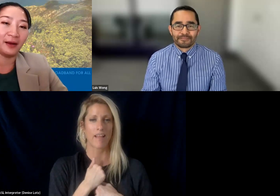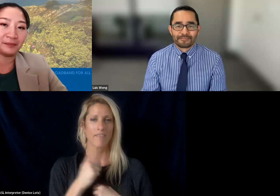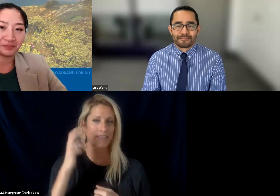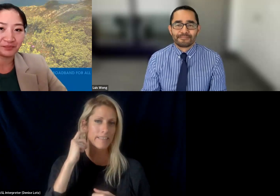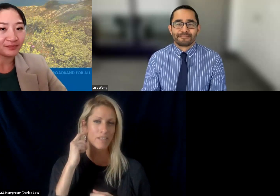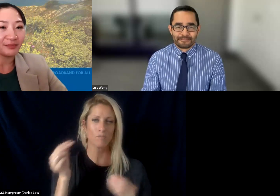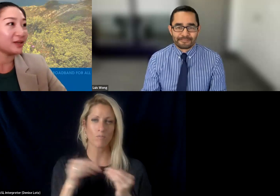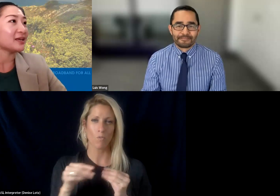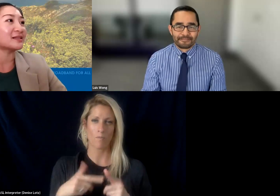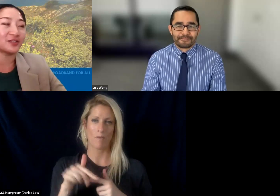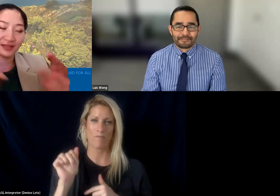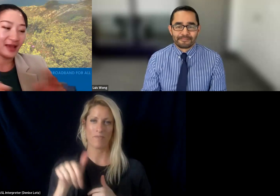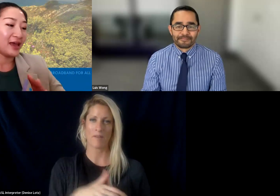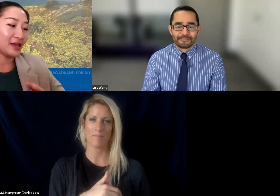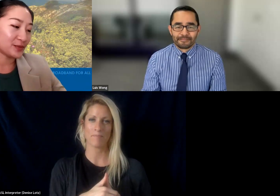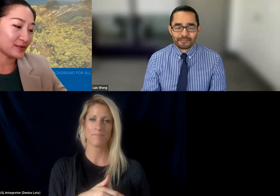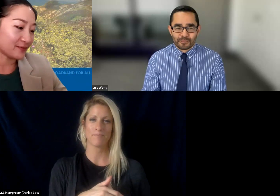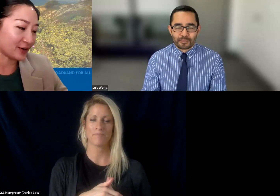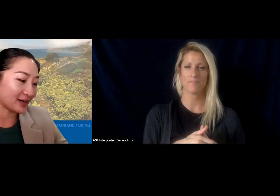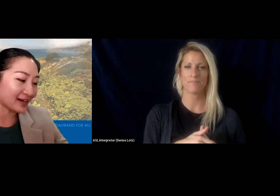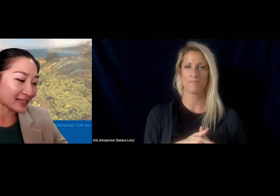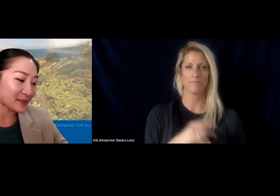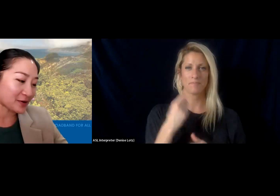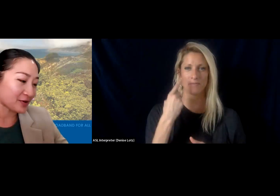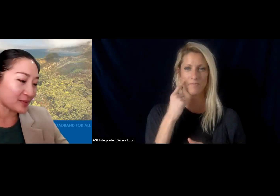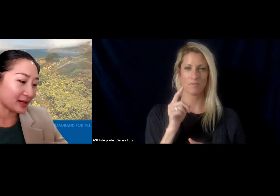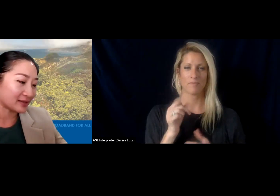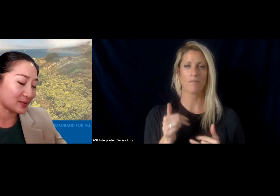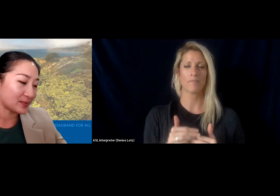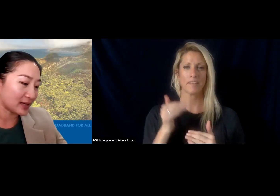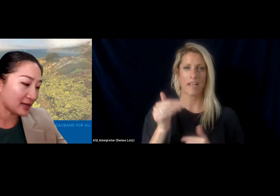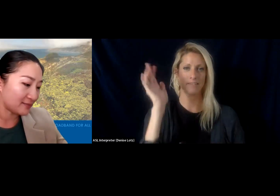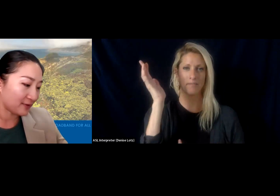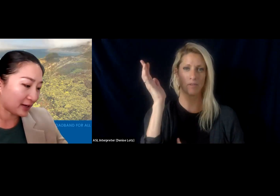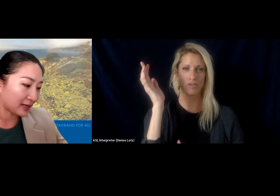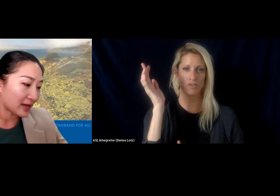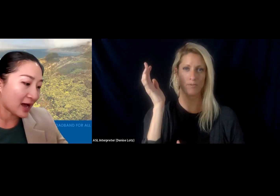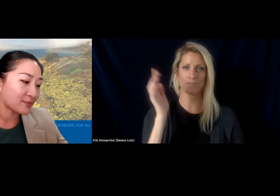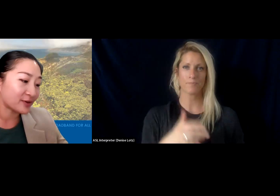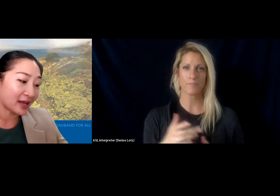wanted that, but that just in terms of our next speaker. I would like to invite Raena